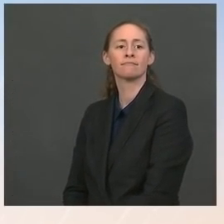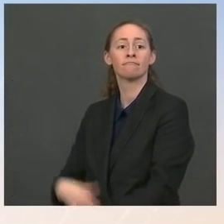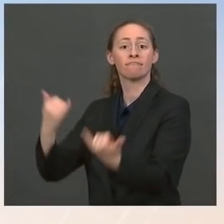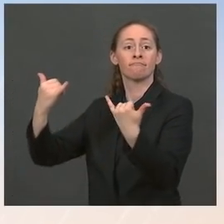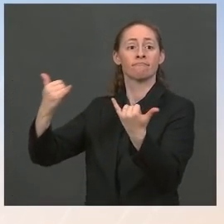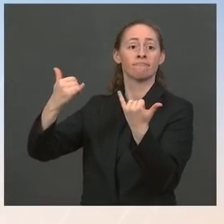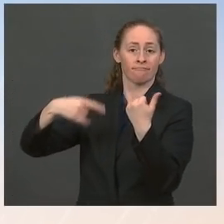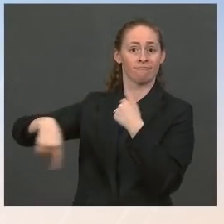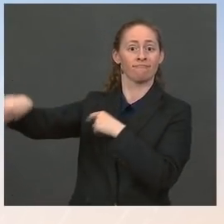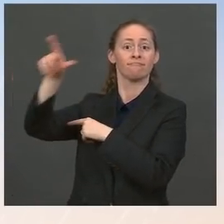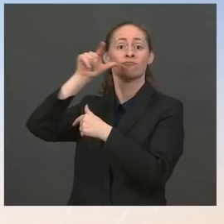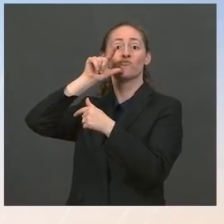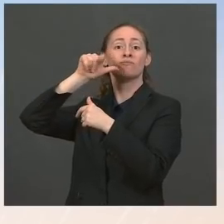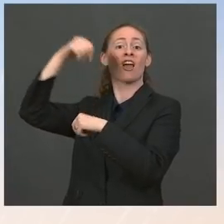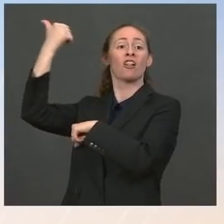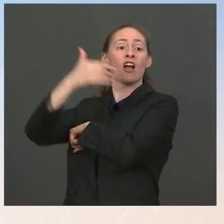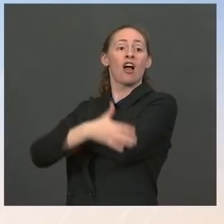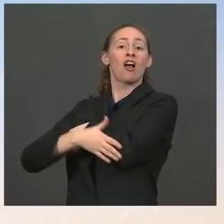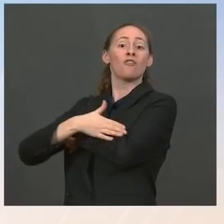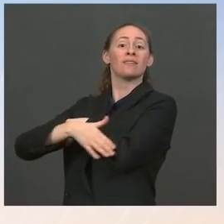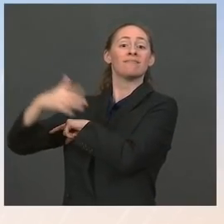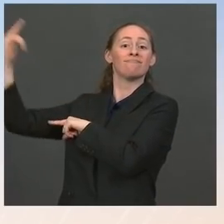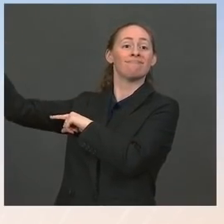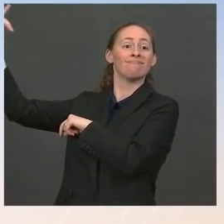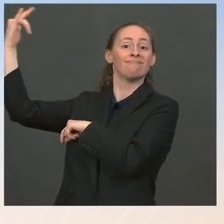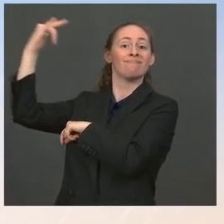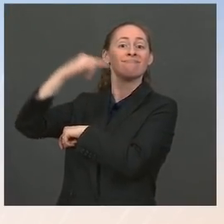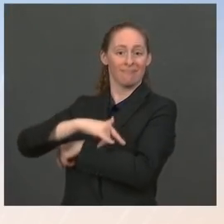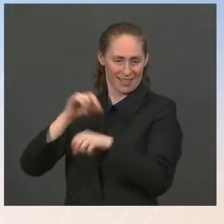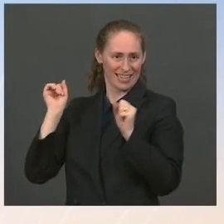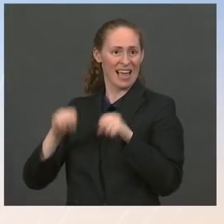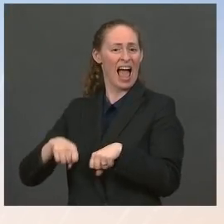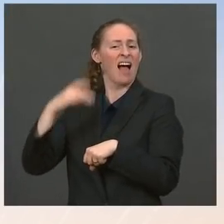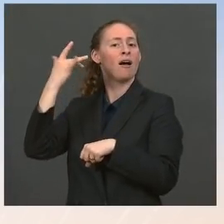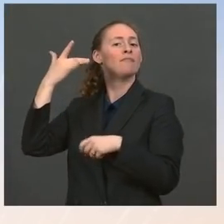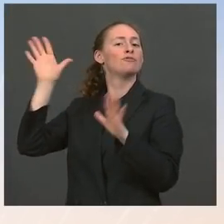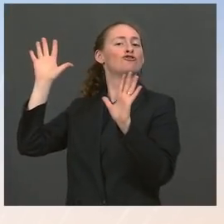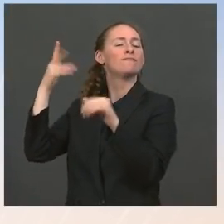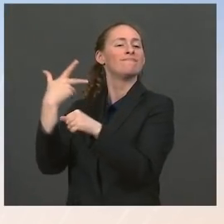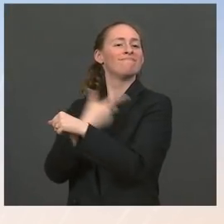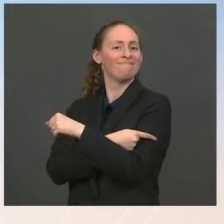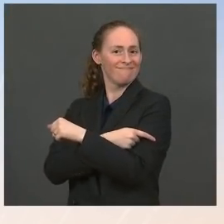that were previously restricted during the pandemic. And given how rapidly the Delta variant spread here